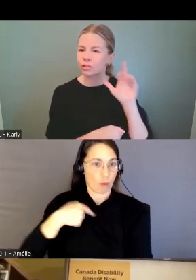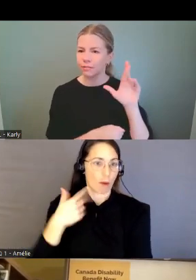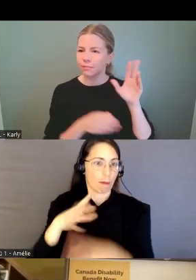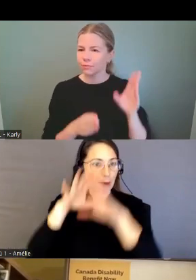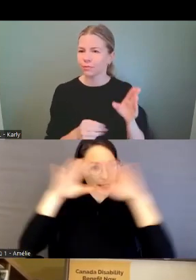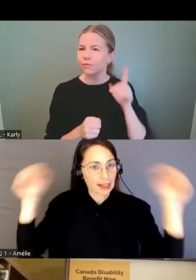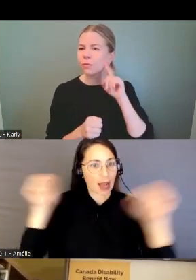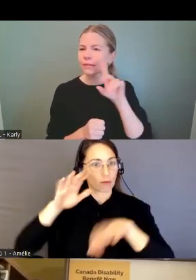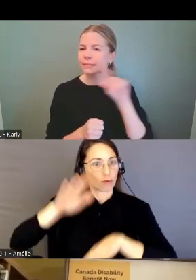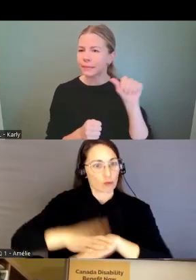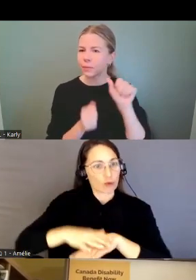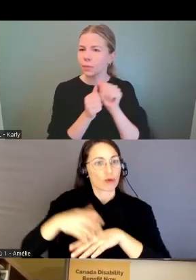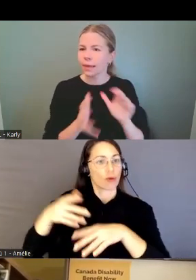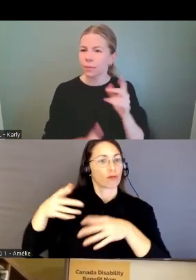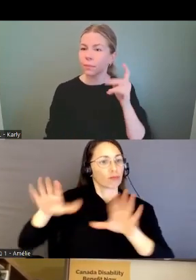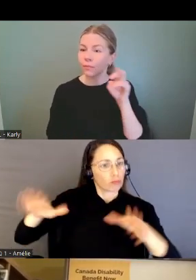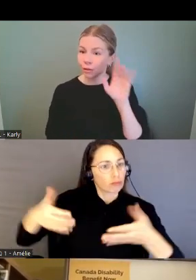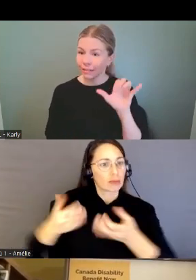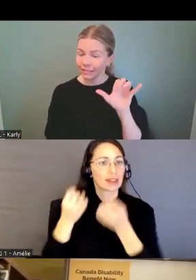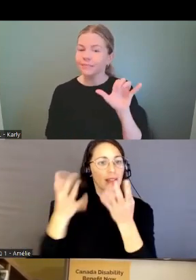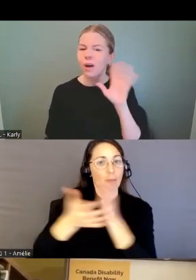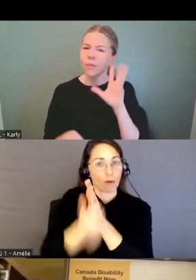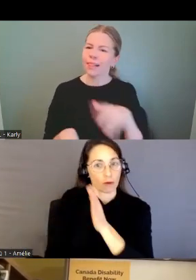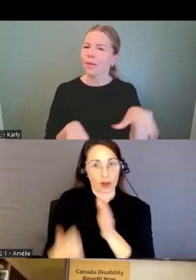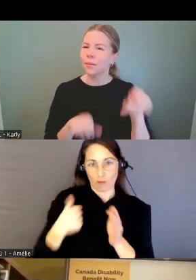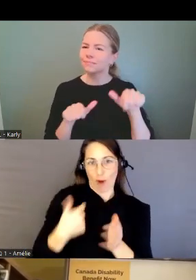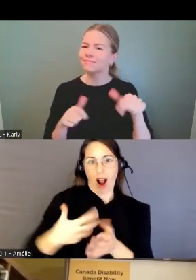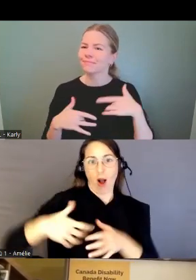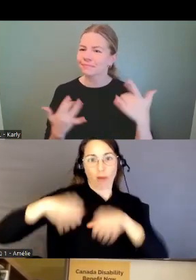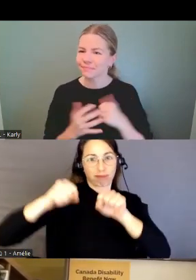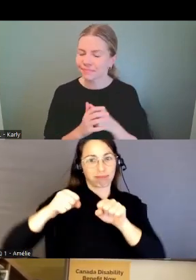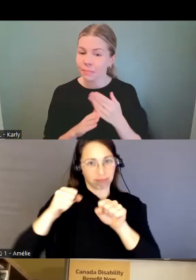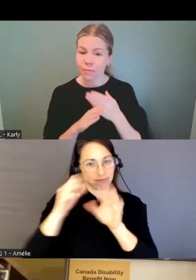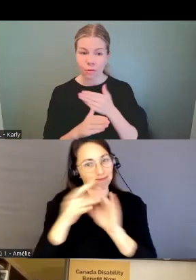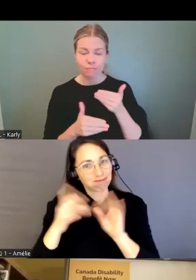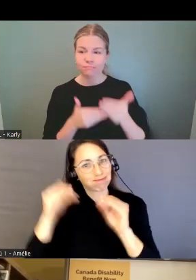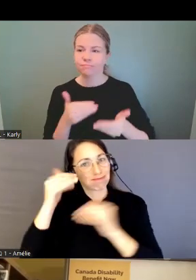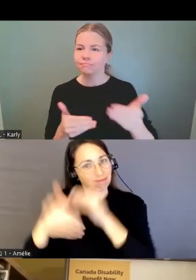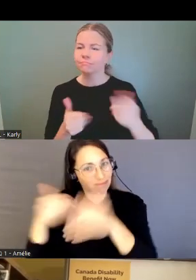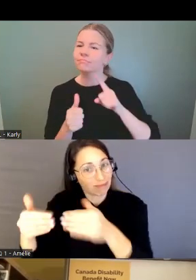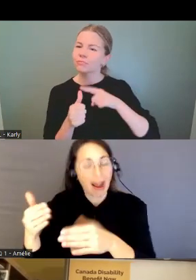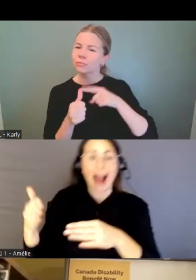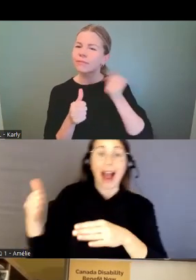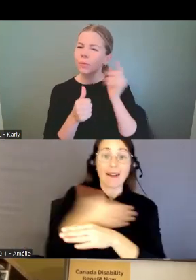BEFORE WE BEGIN WITH THE WEBINAR, I'M GOING TO GO OVER OUR ACCESSIBILITY COMPONENTS AND